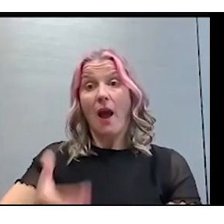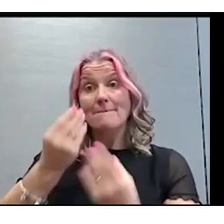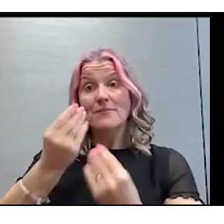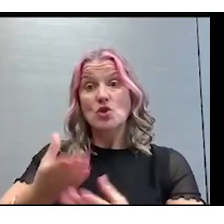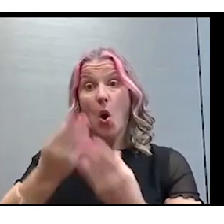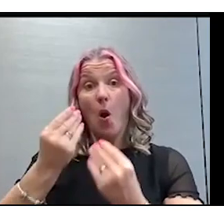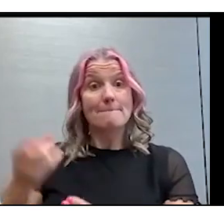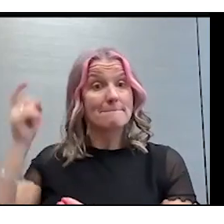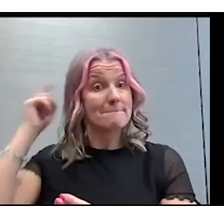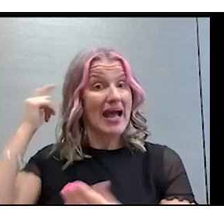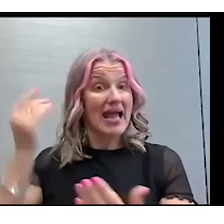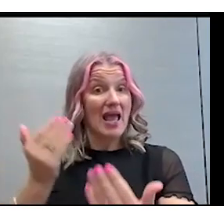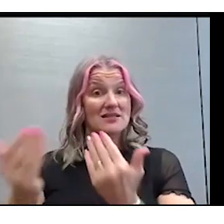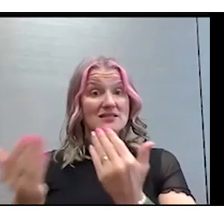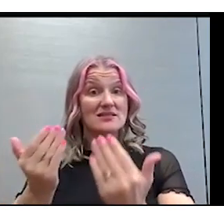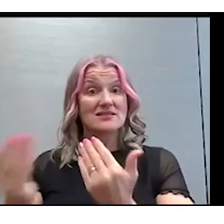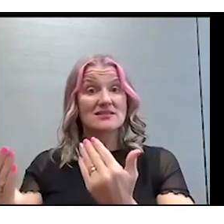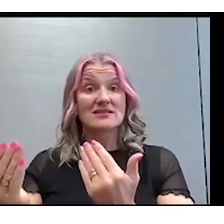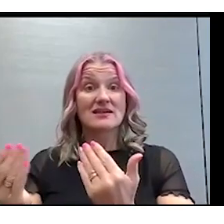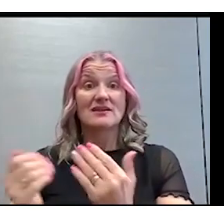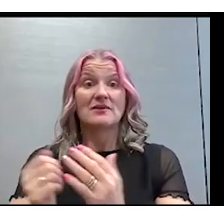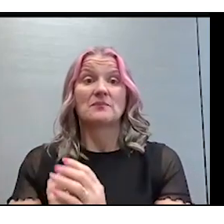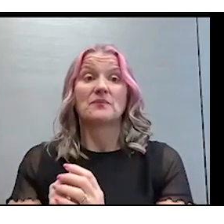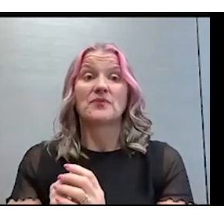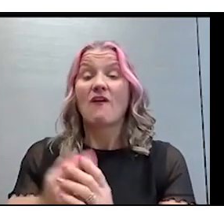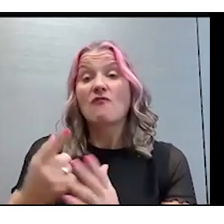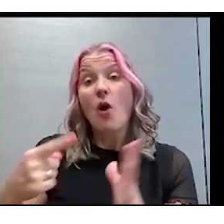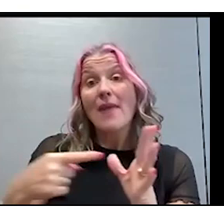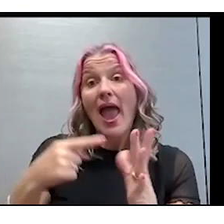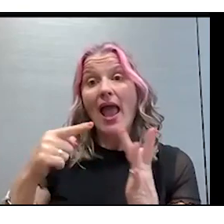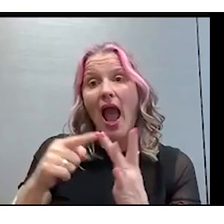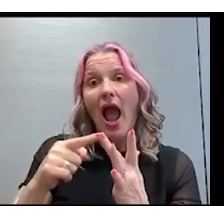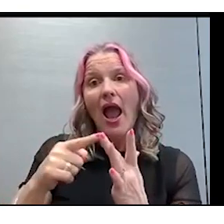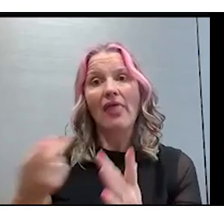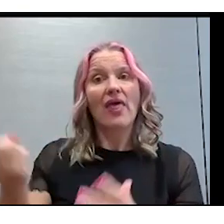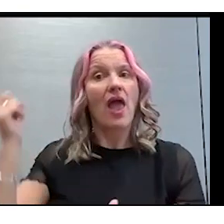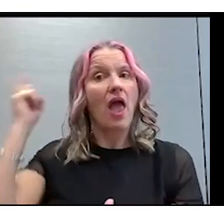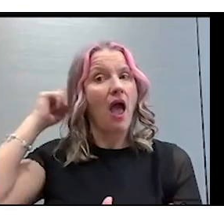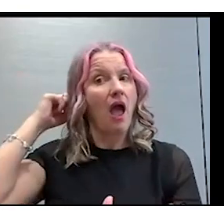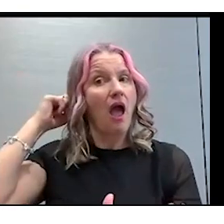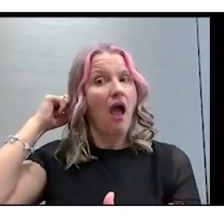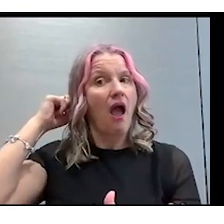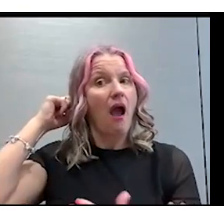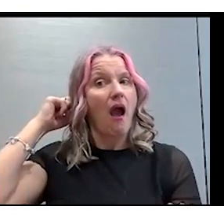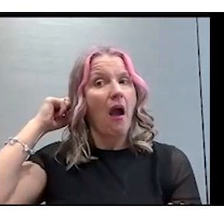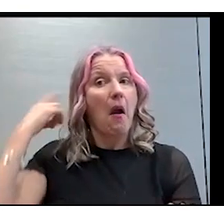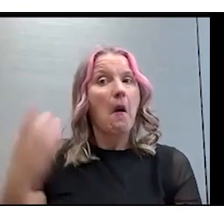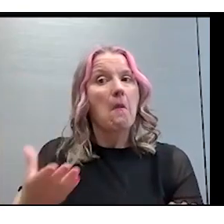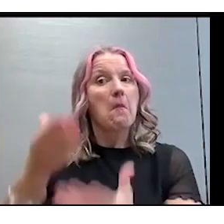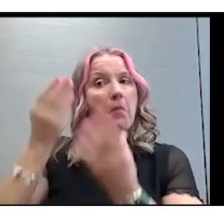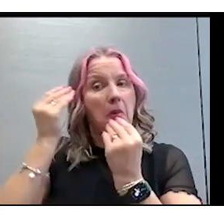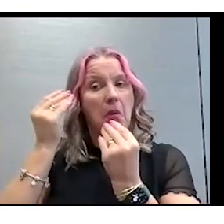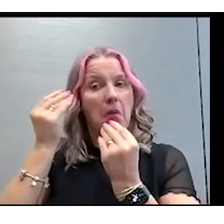the eye systems they interact with and they keep it after they stop using that system.